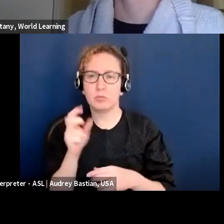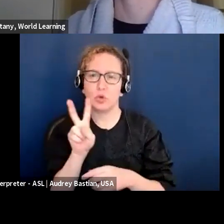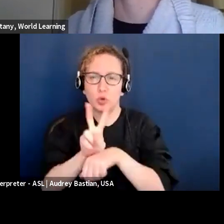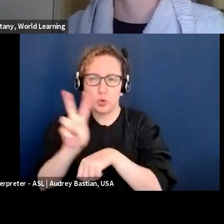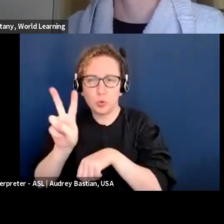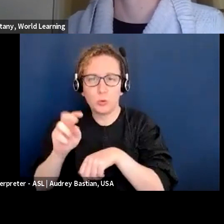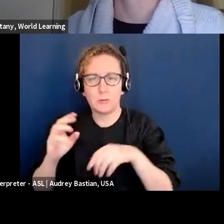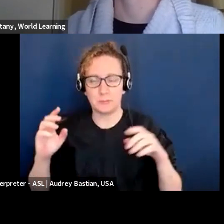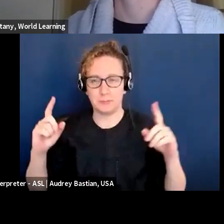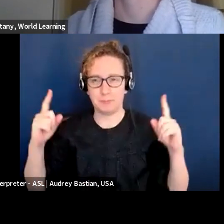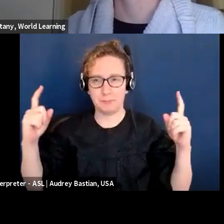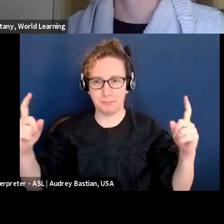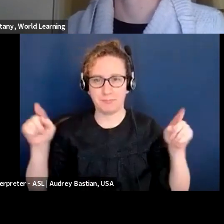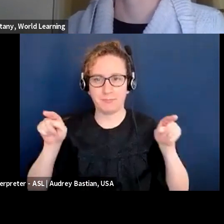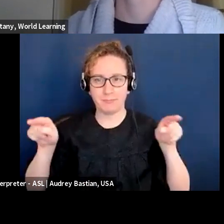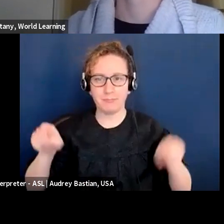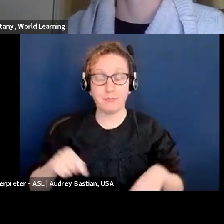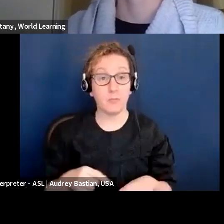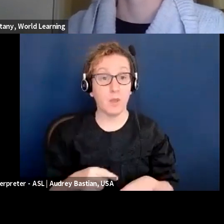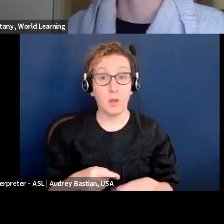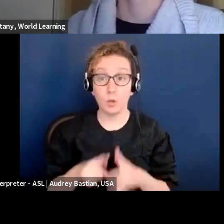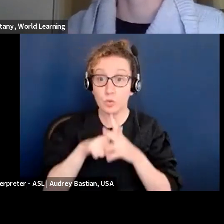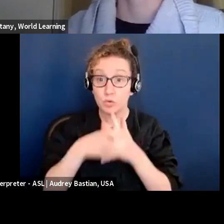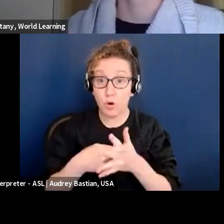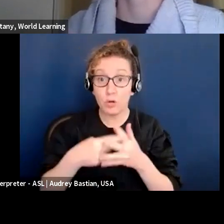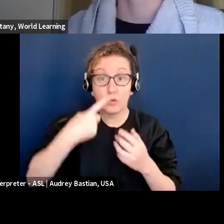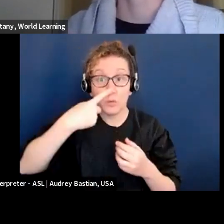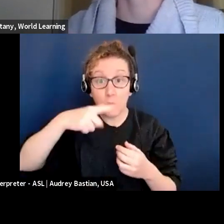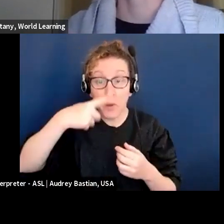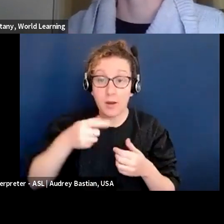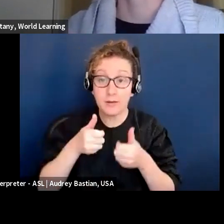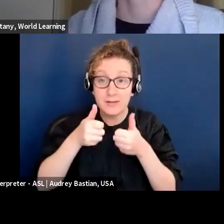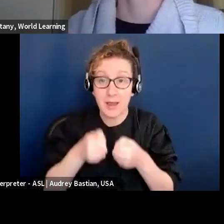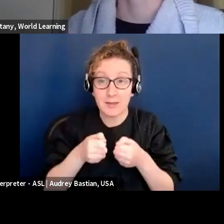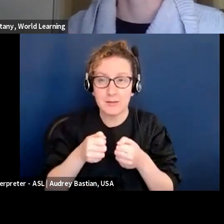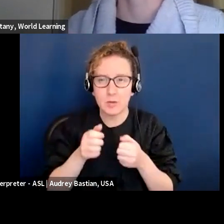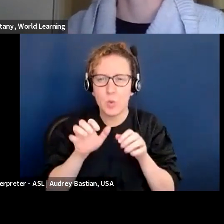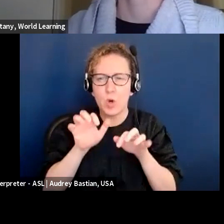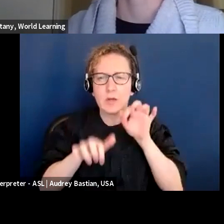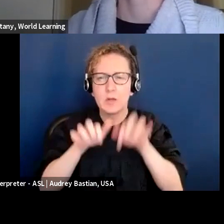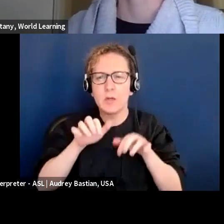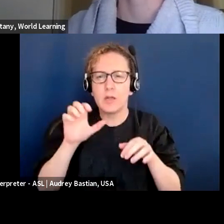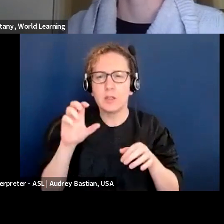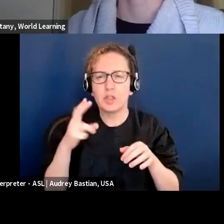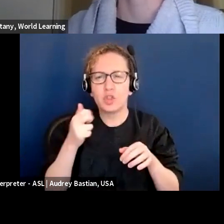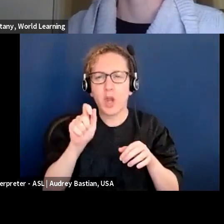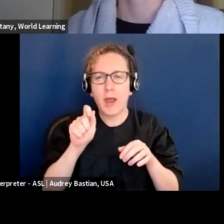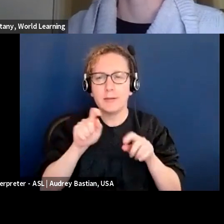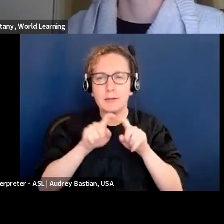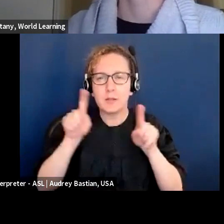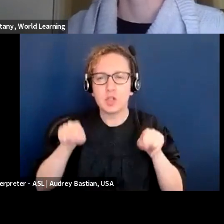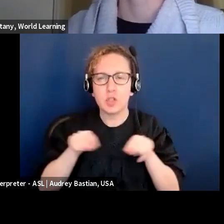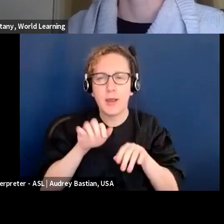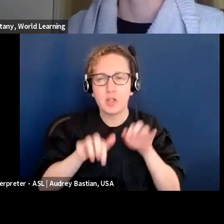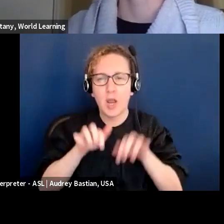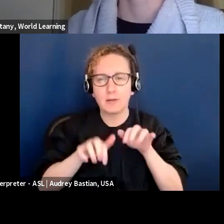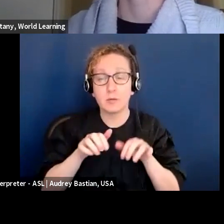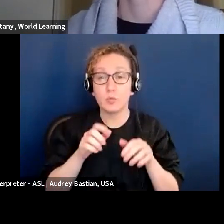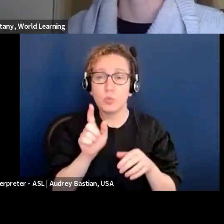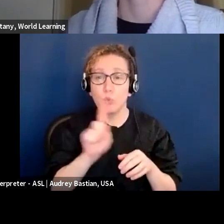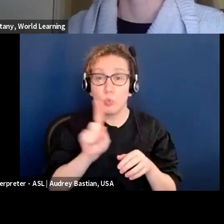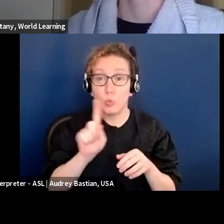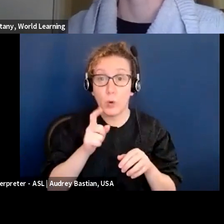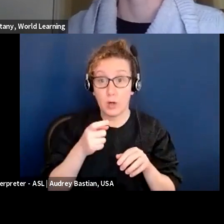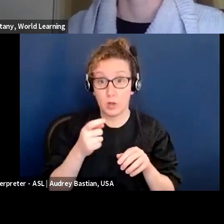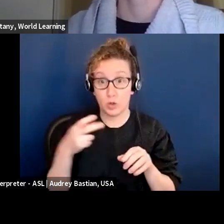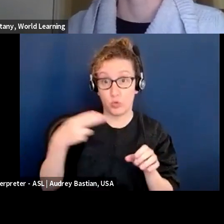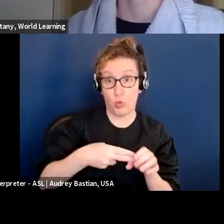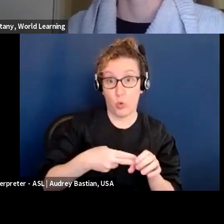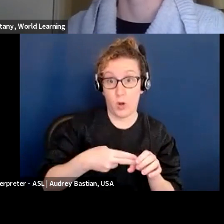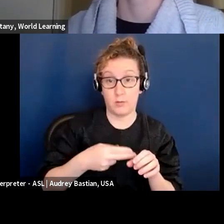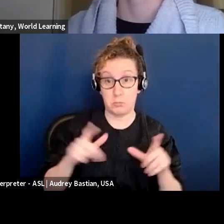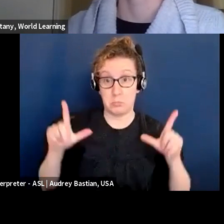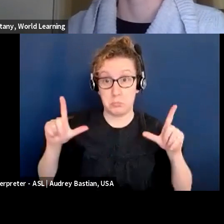you could text or chat where you are joining us from. Currently, my name is Justin Harford,